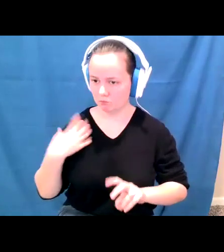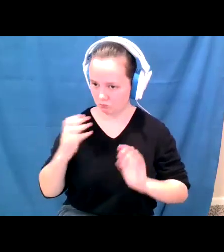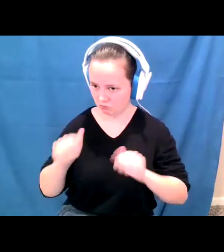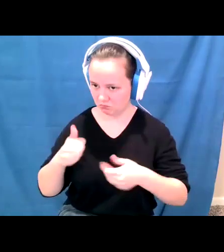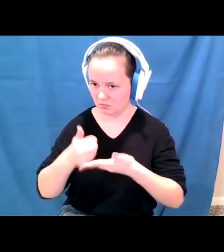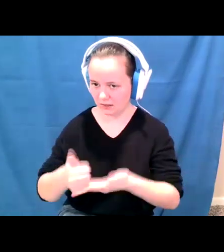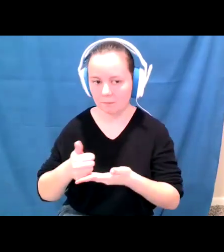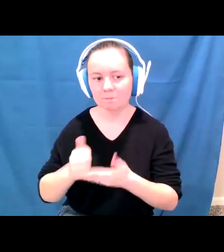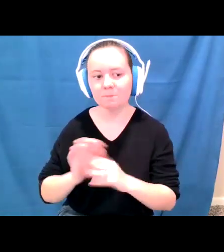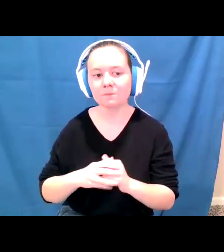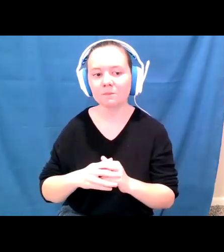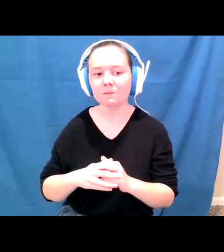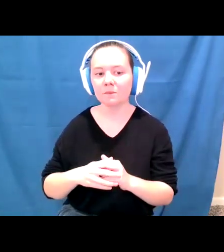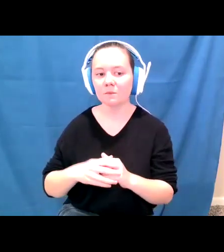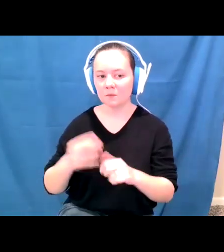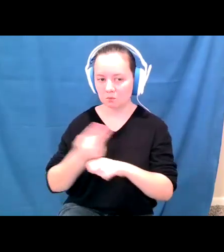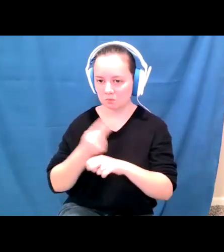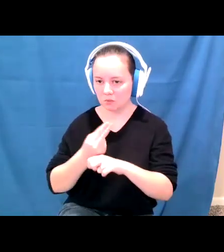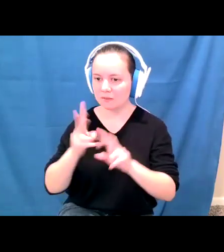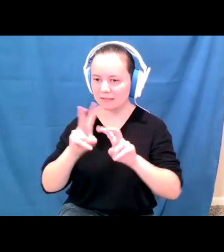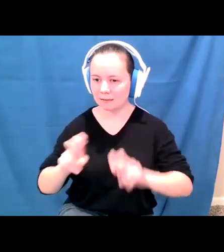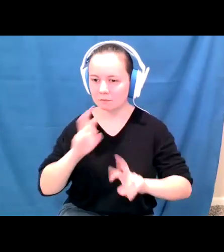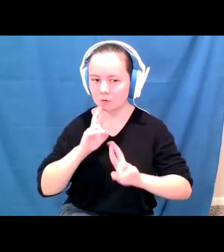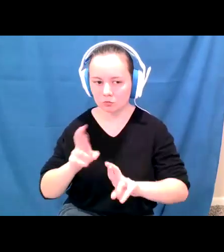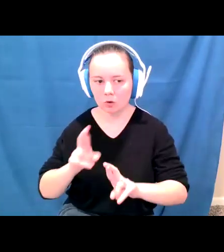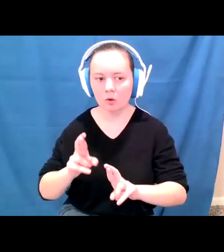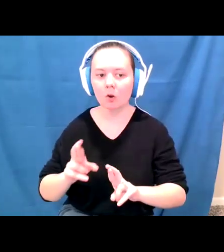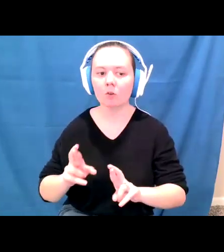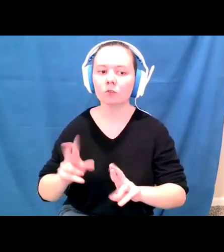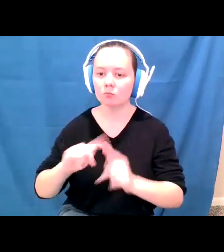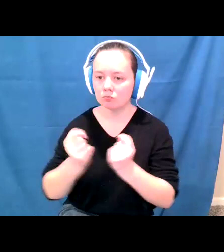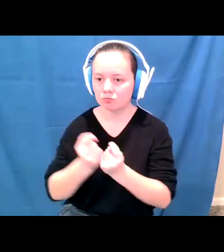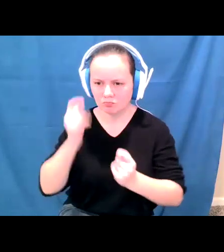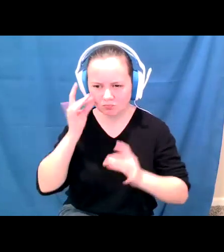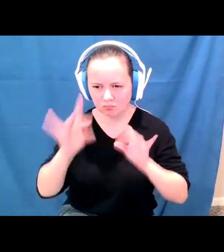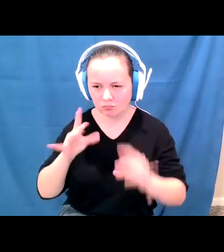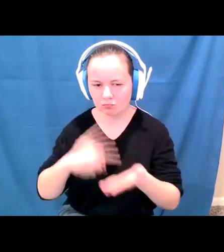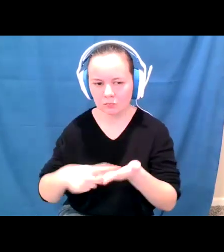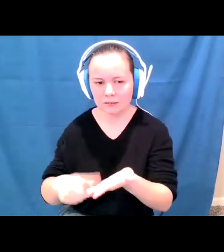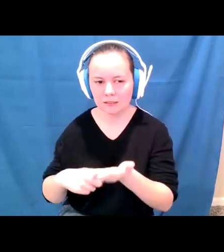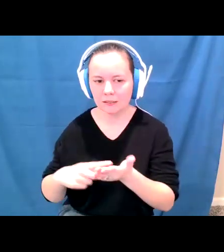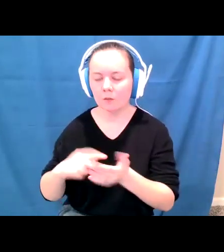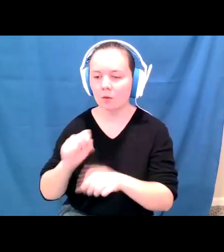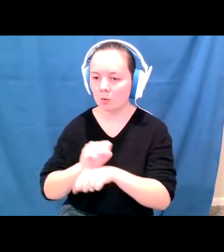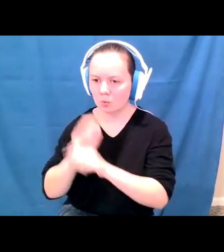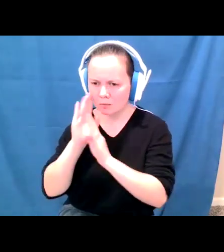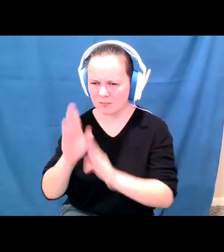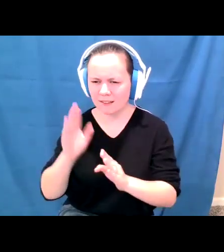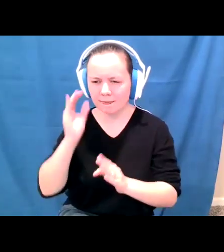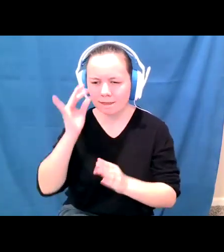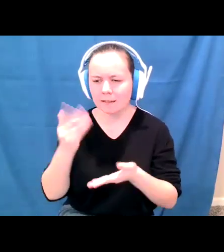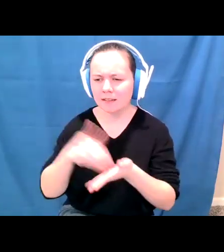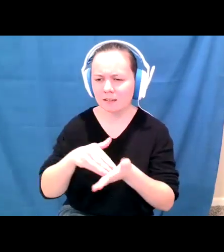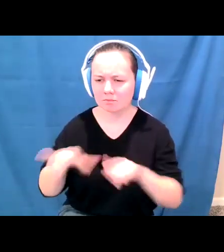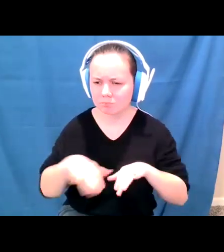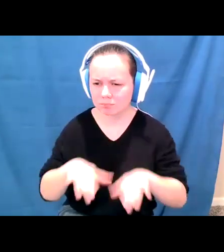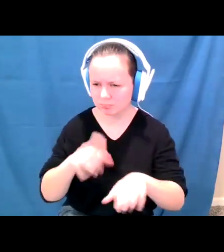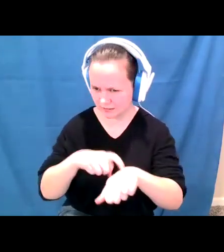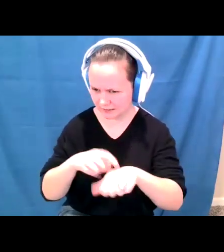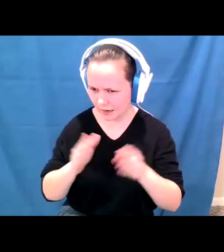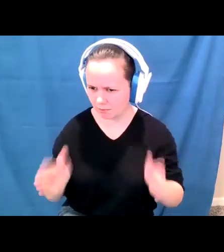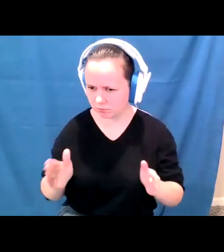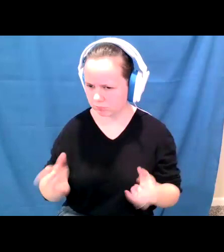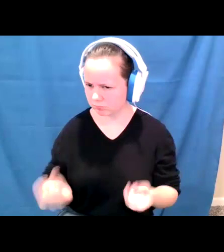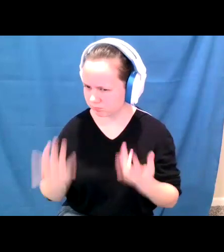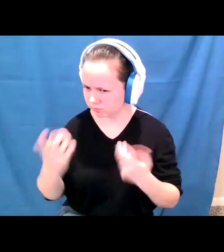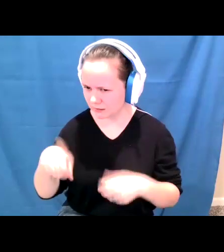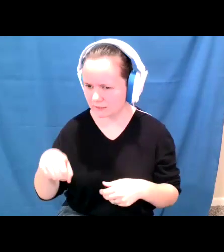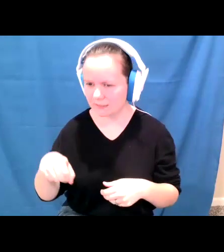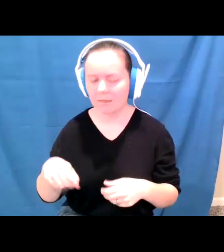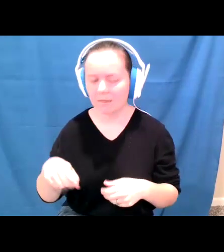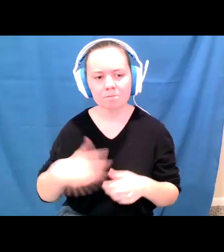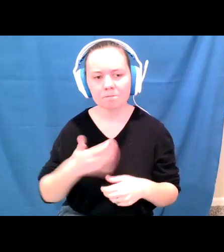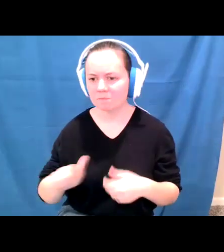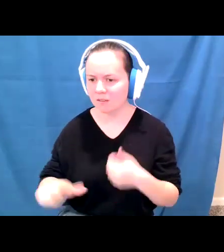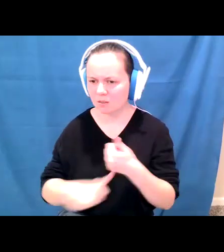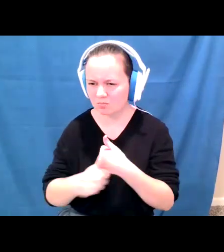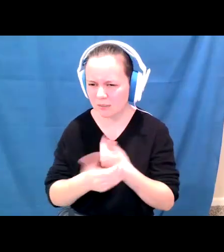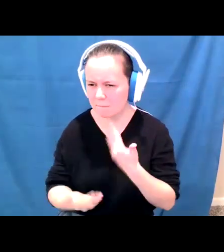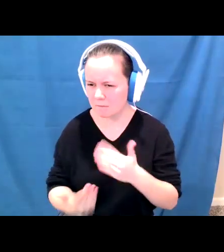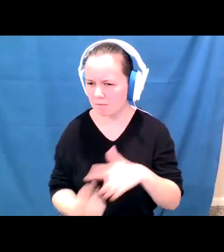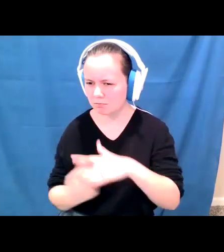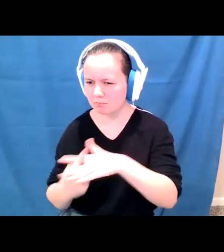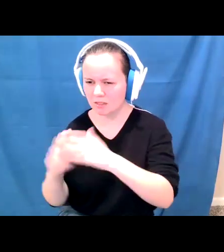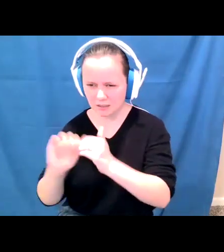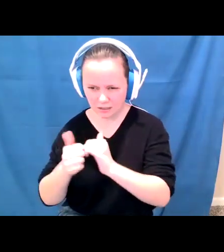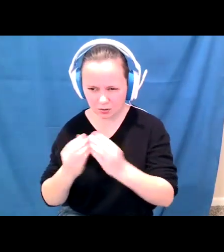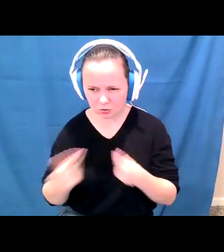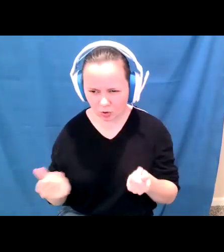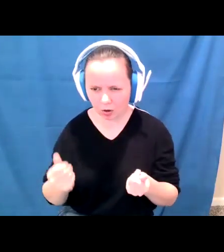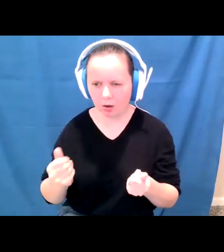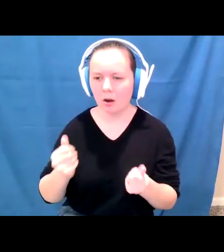utilizing those assessment results and gathering input from team members for the technical assistance work plan and thinking through, again, those activities in the timeline will be needed, any risks that might be encountered, and how to mitigate those, thinking about key goals and milestones.